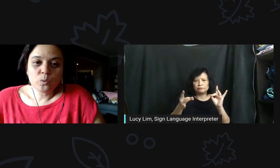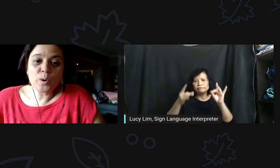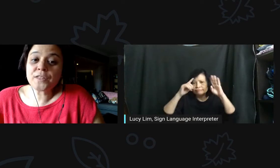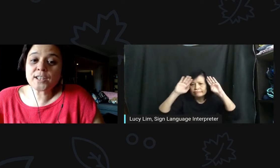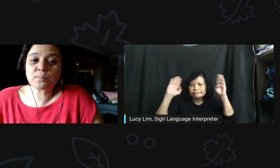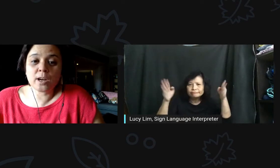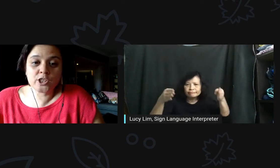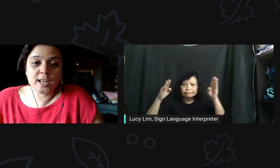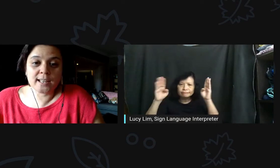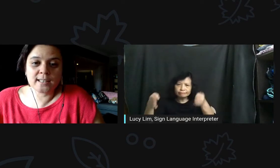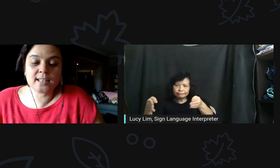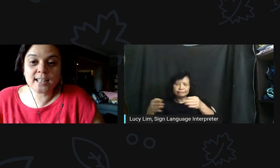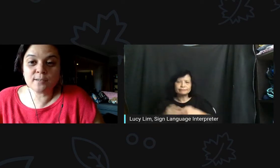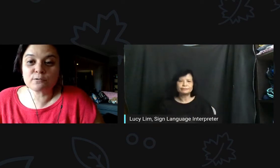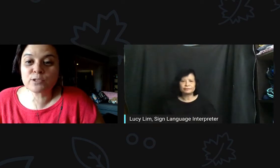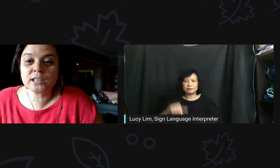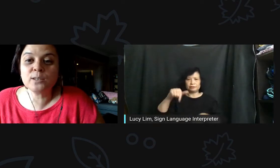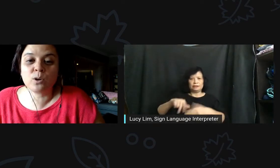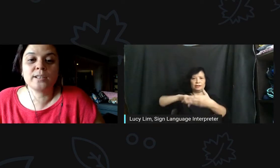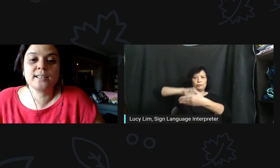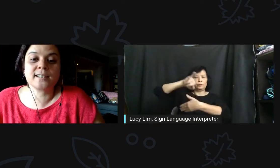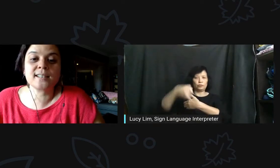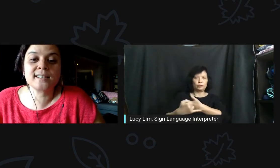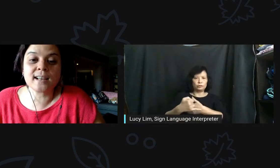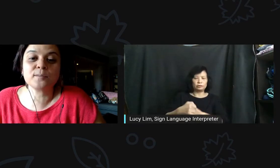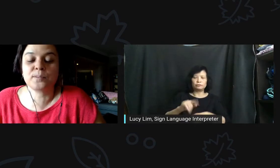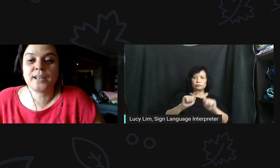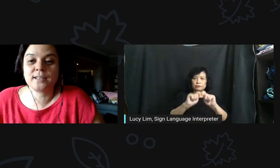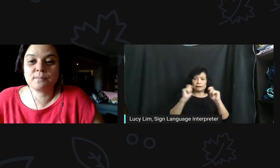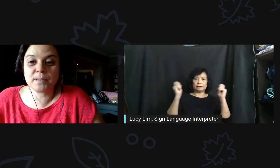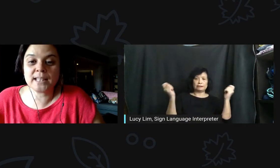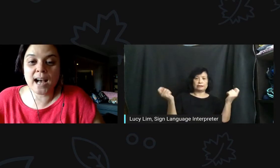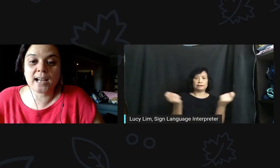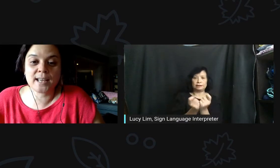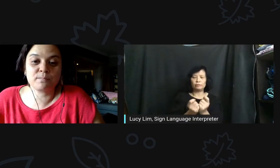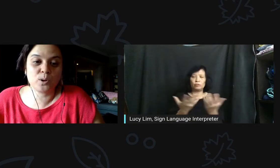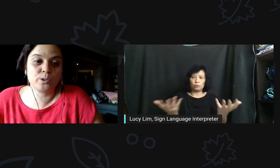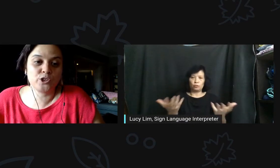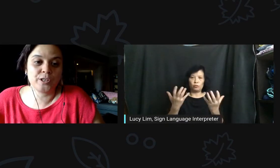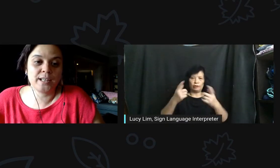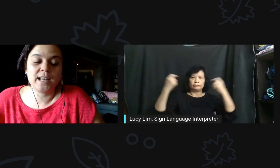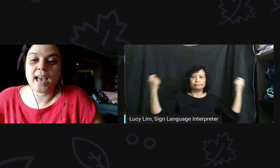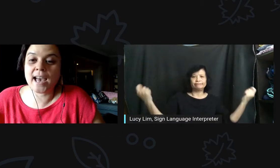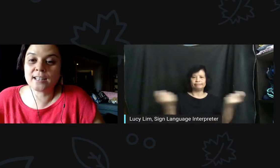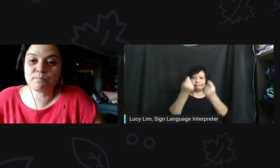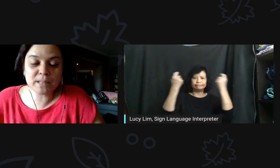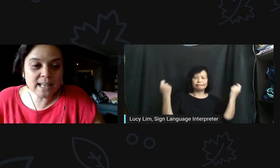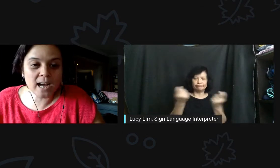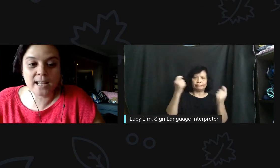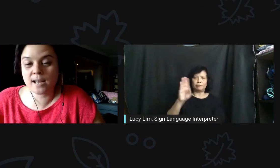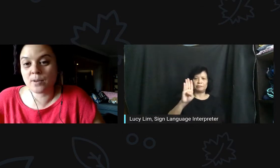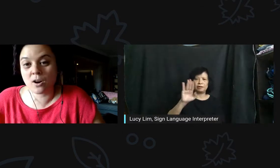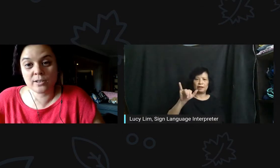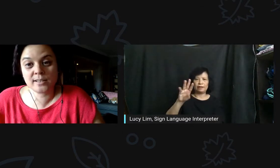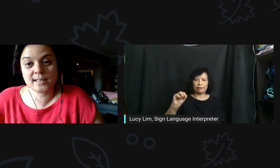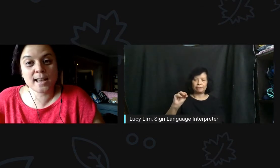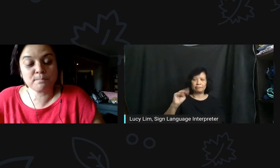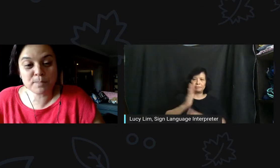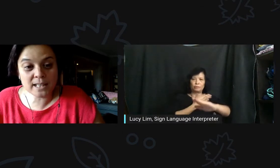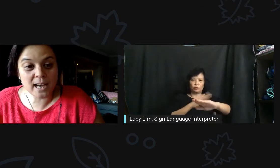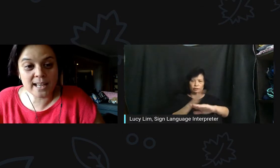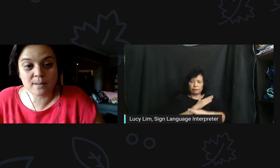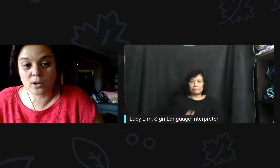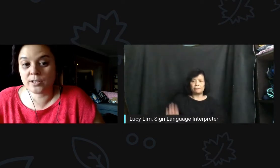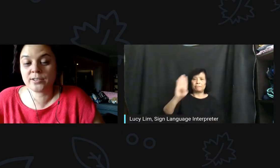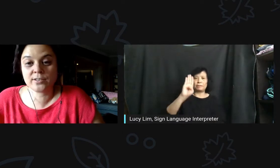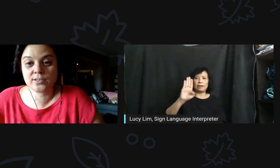With this project, the team really wanted to celebrate BIM poetry, and BIM arts, and BIM artists